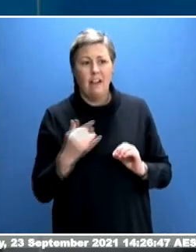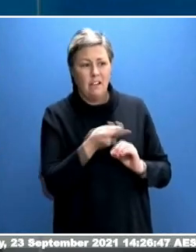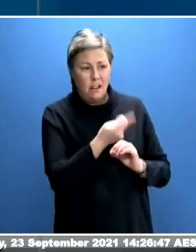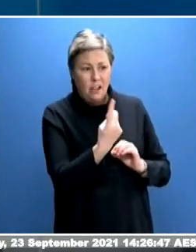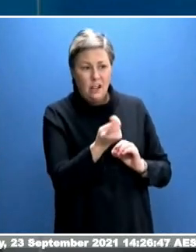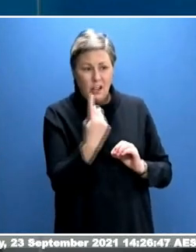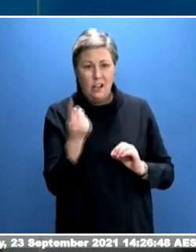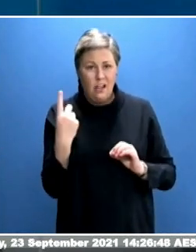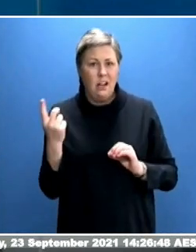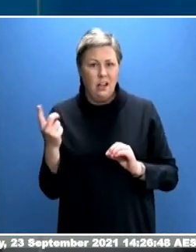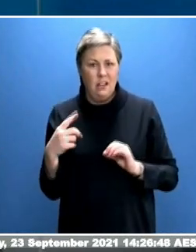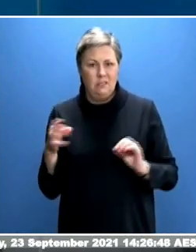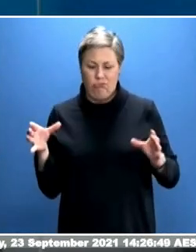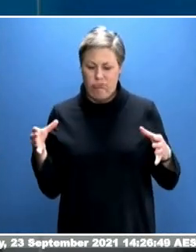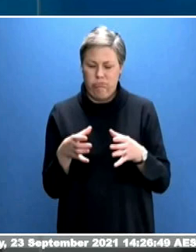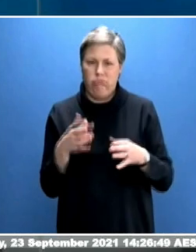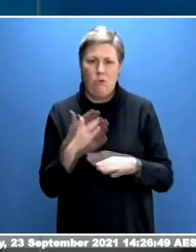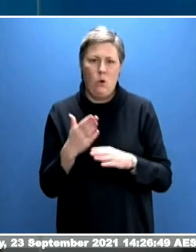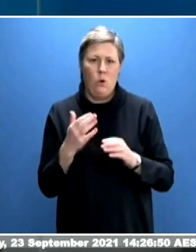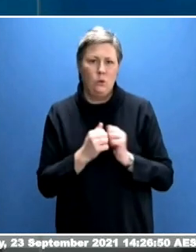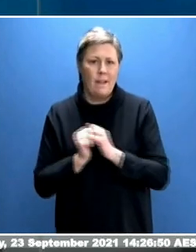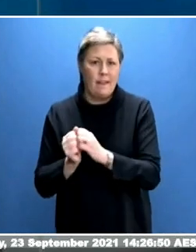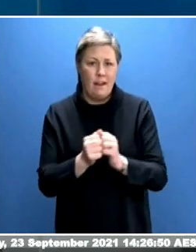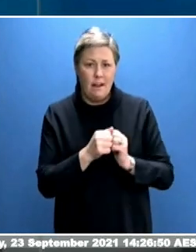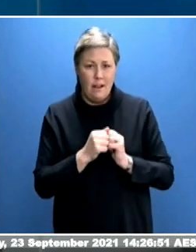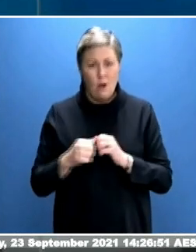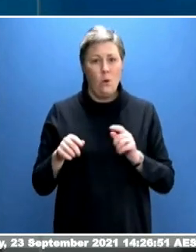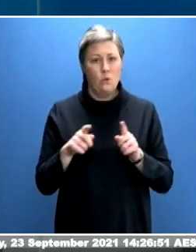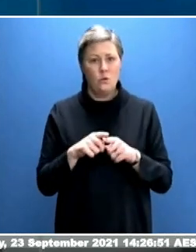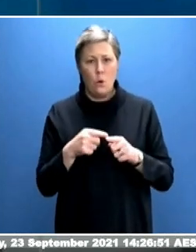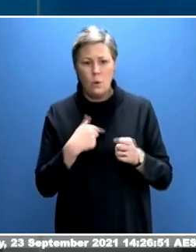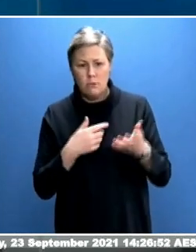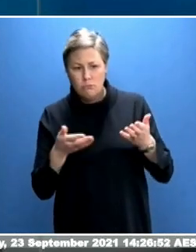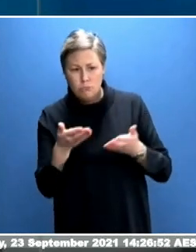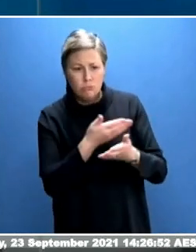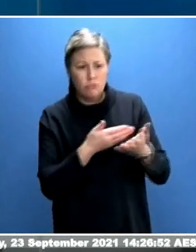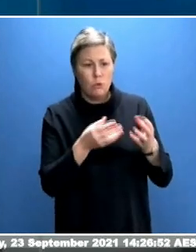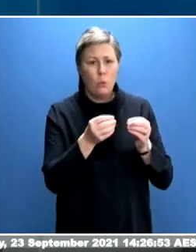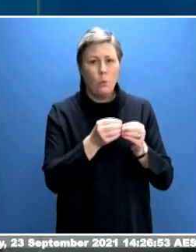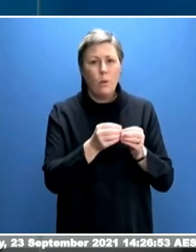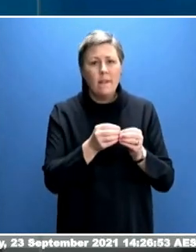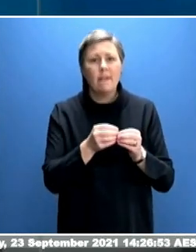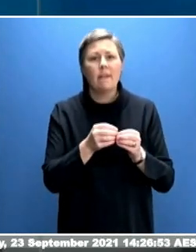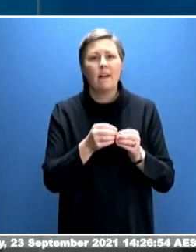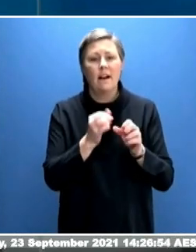We had consultations with our clinical professional governance committee